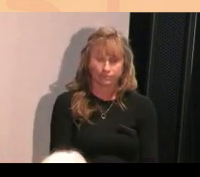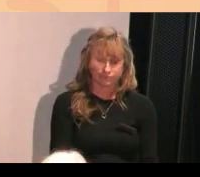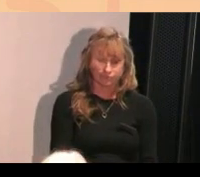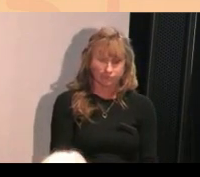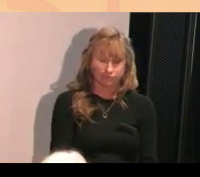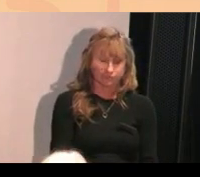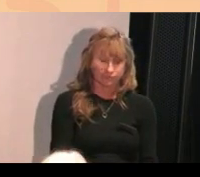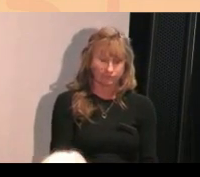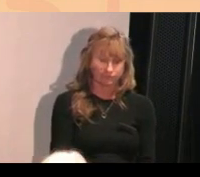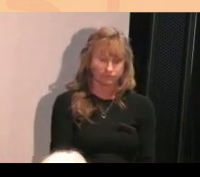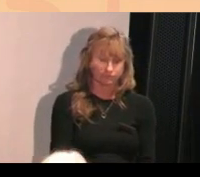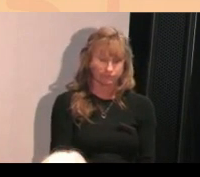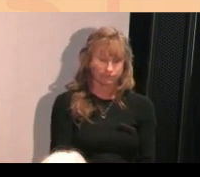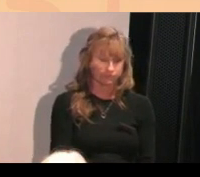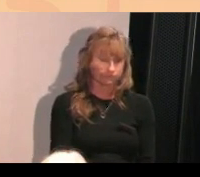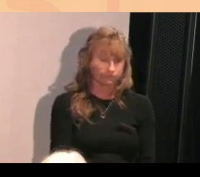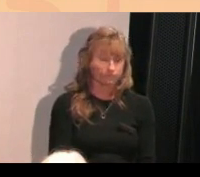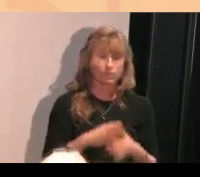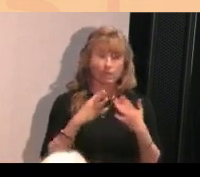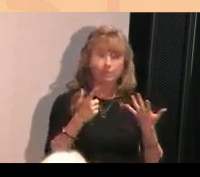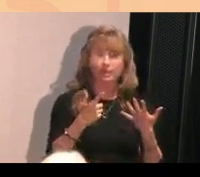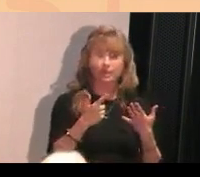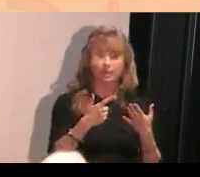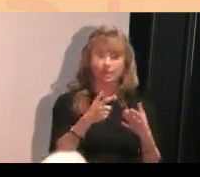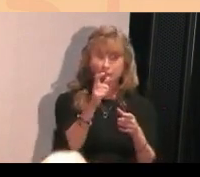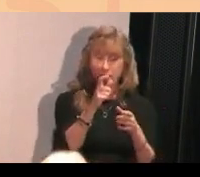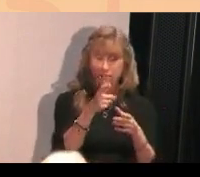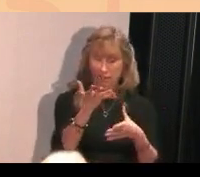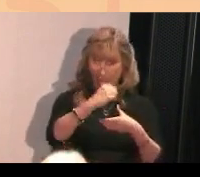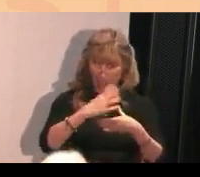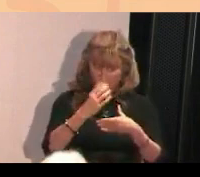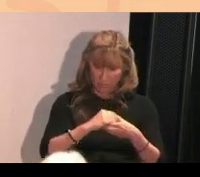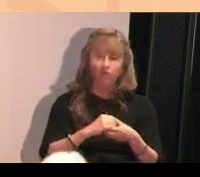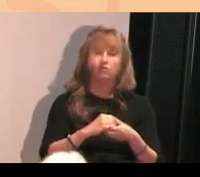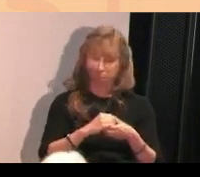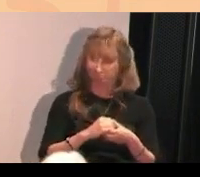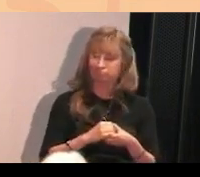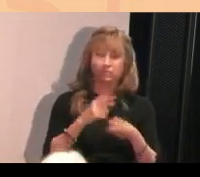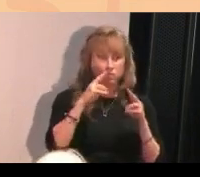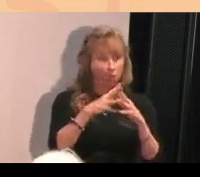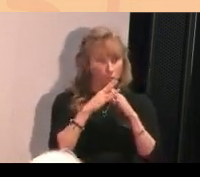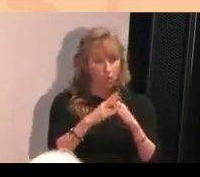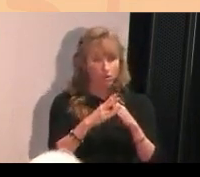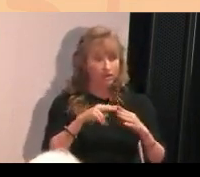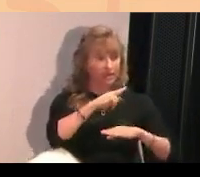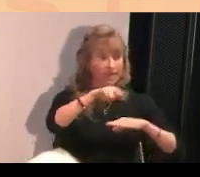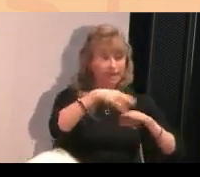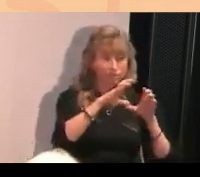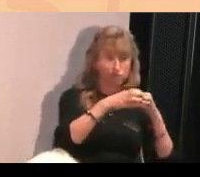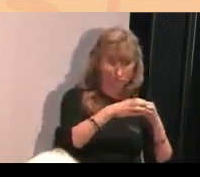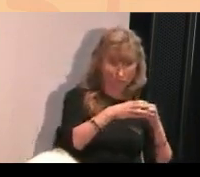many participants also saw the value of a national body connecting artists to the services networks